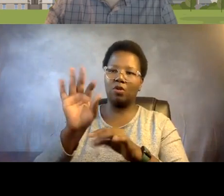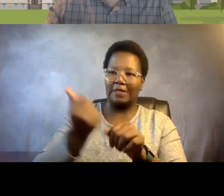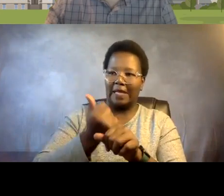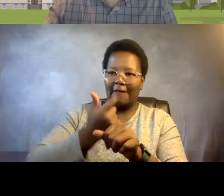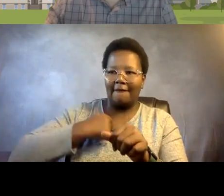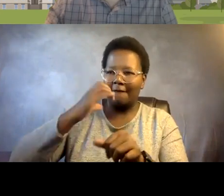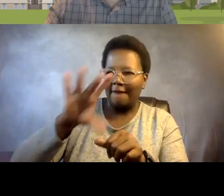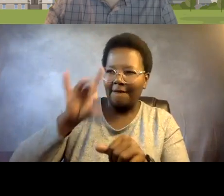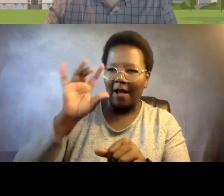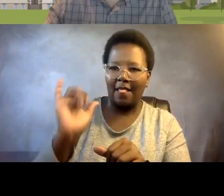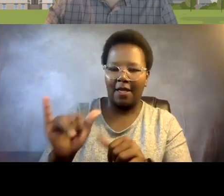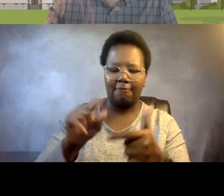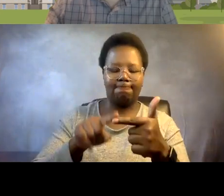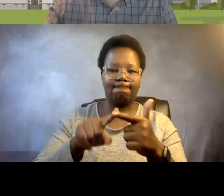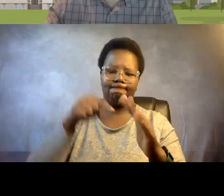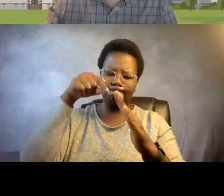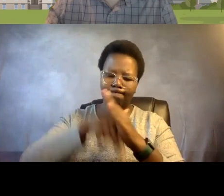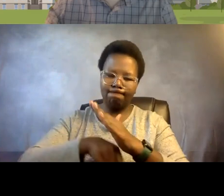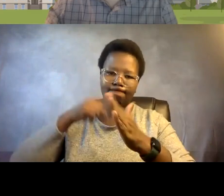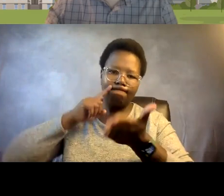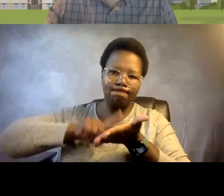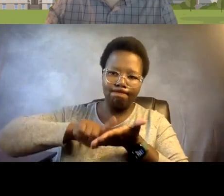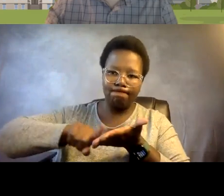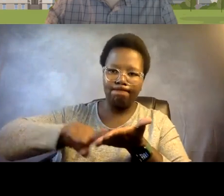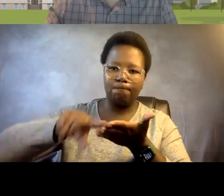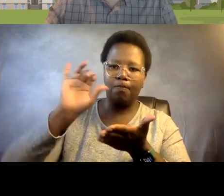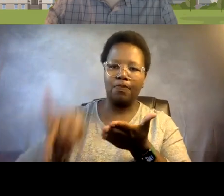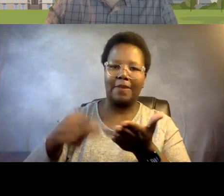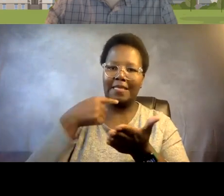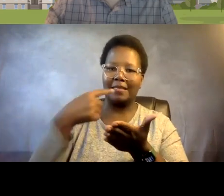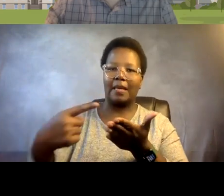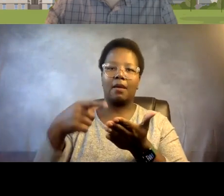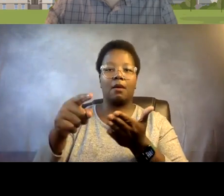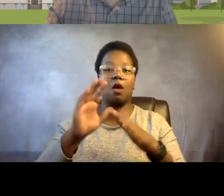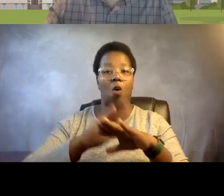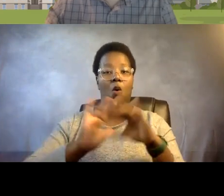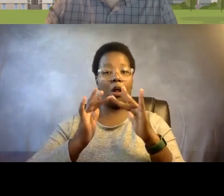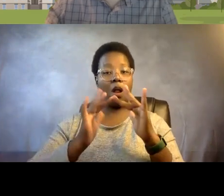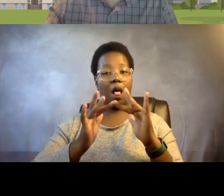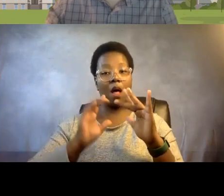go deeper you're going to have tools like browser inspection tools. We will talk about, and I, and